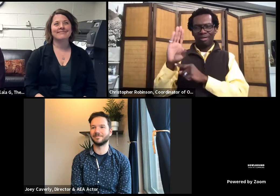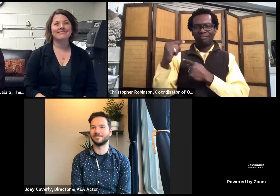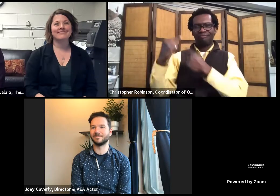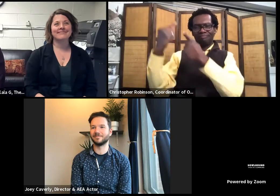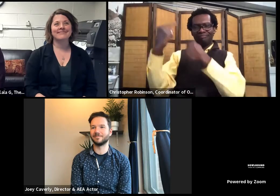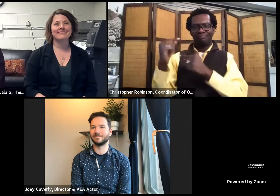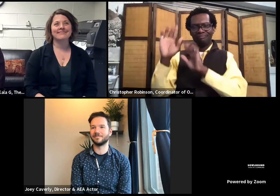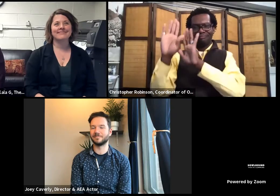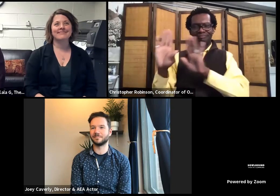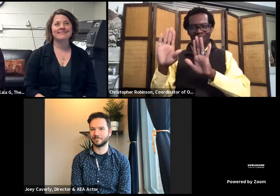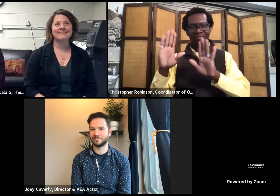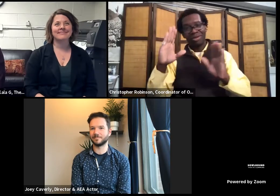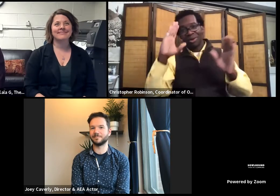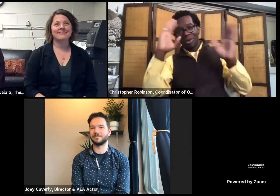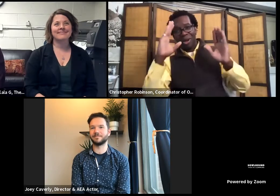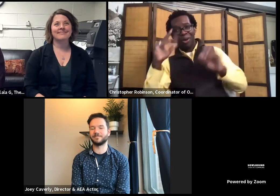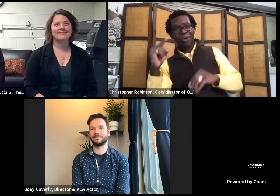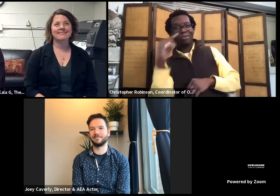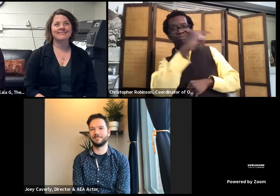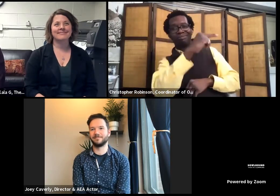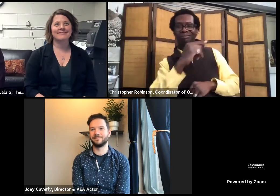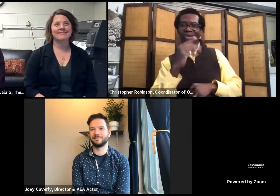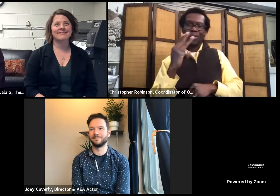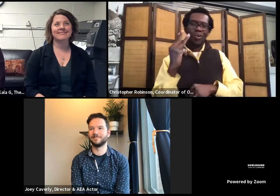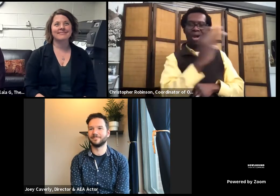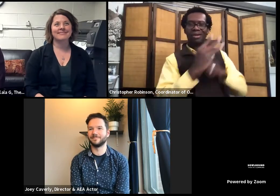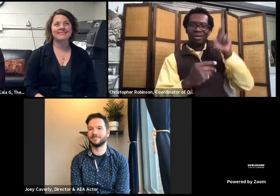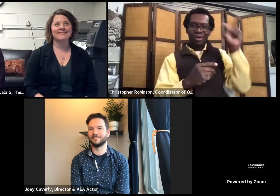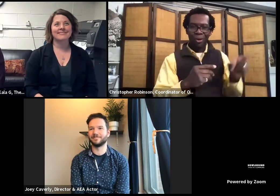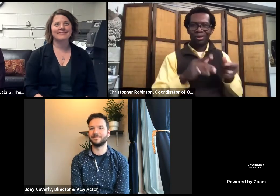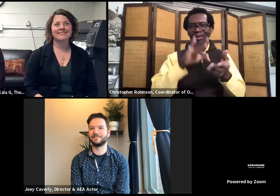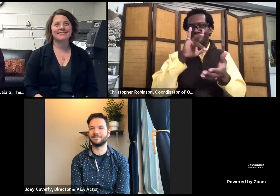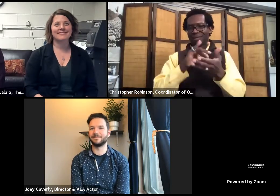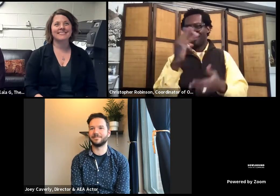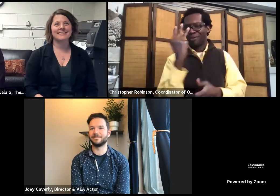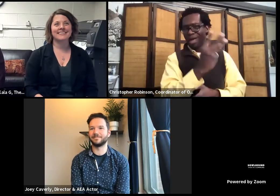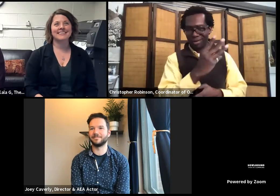New York and Boston, so welcome. We have one in the West.